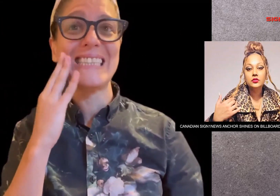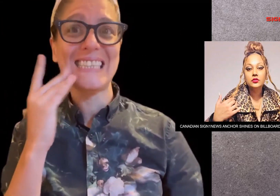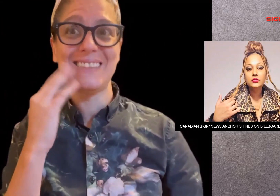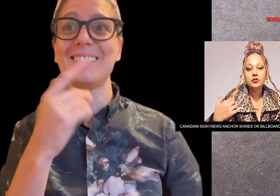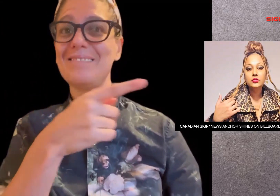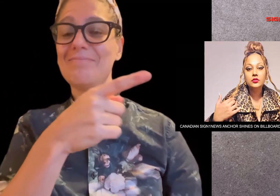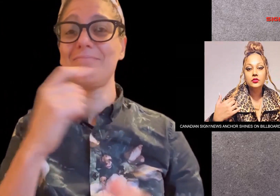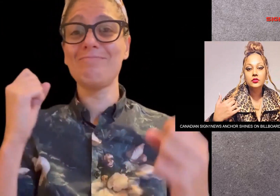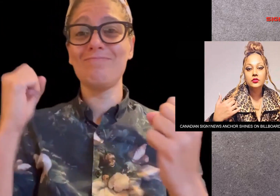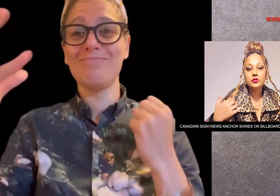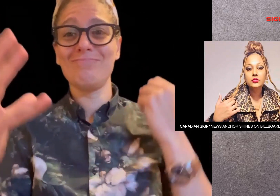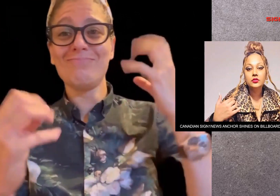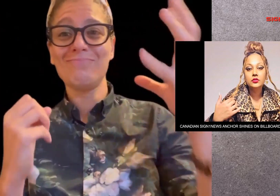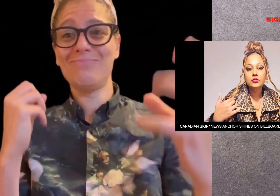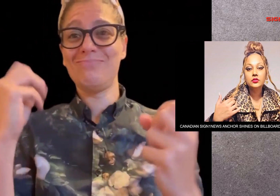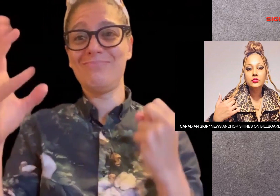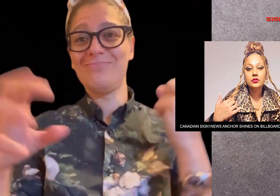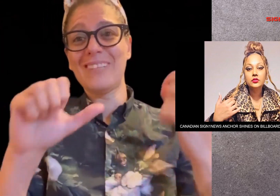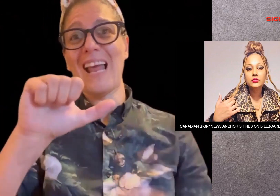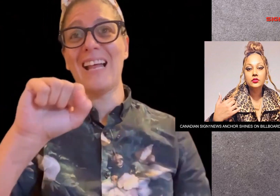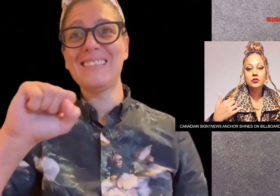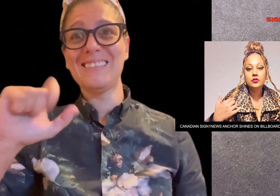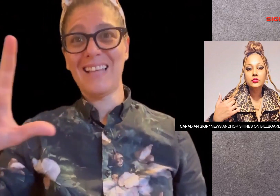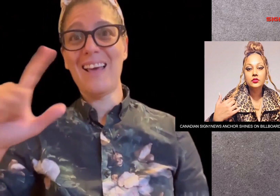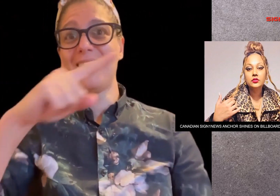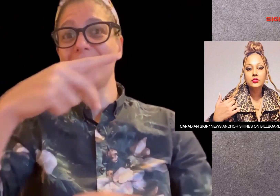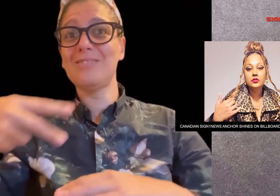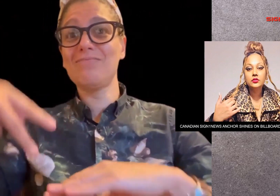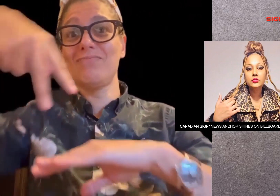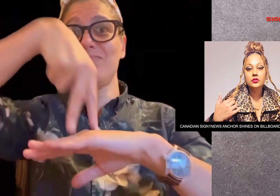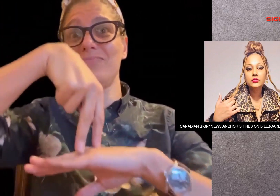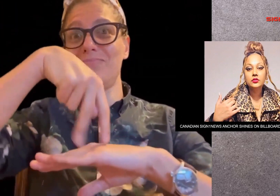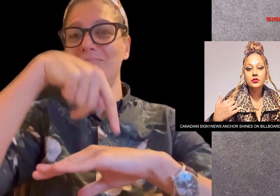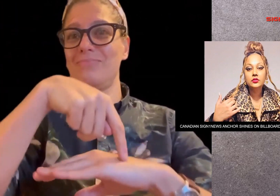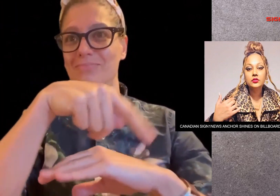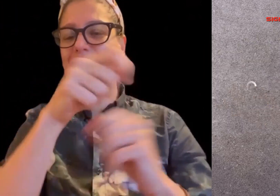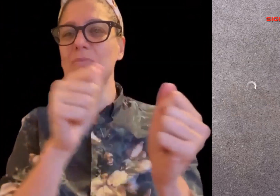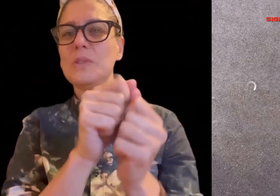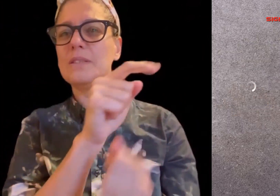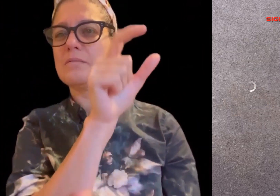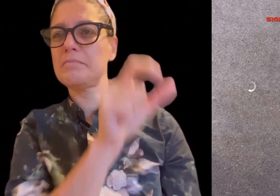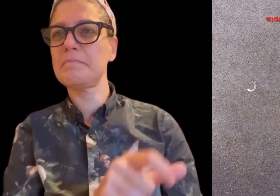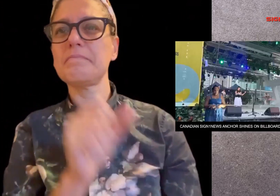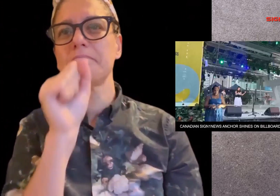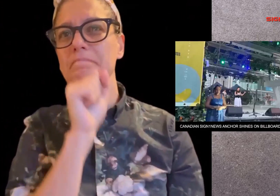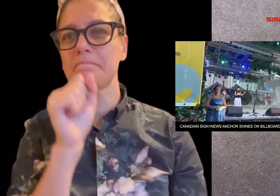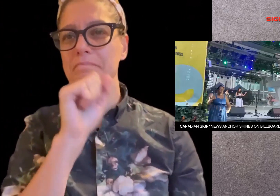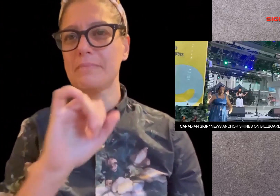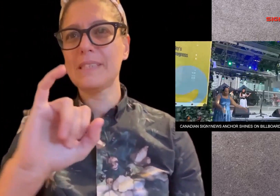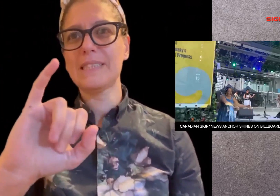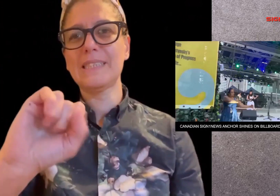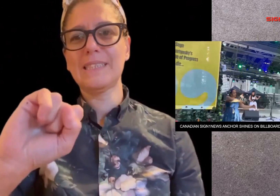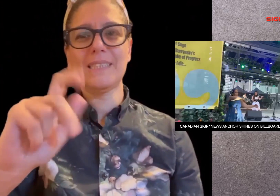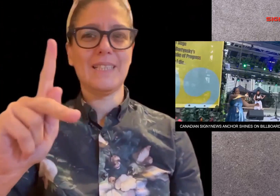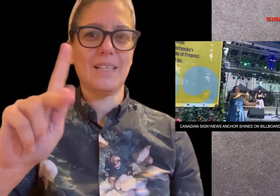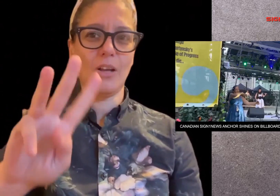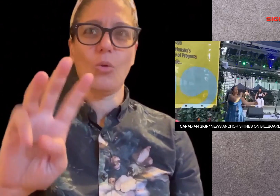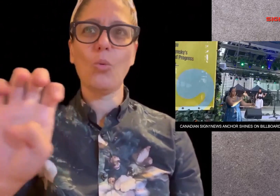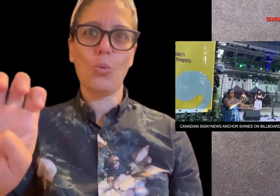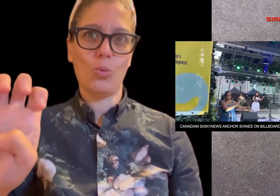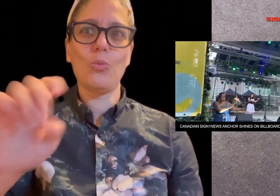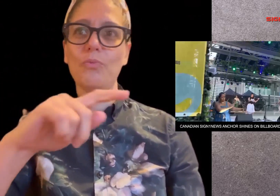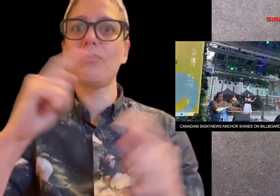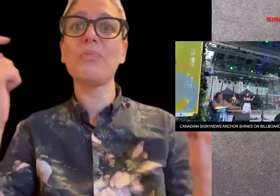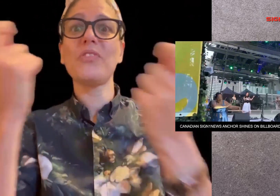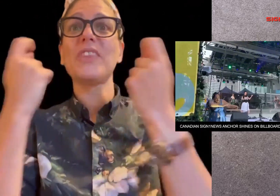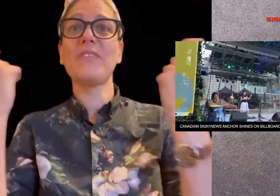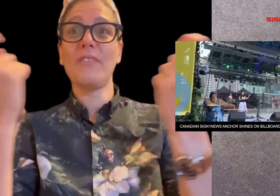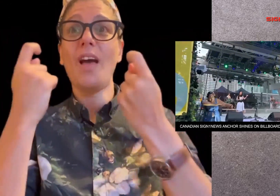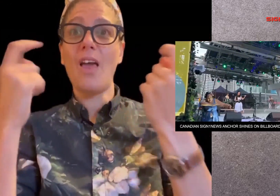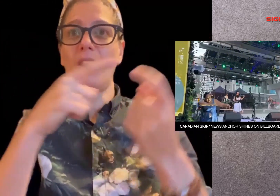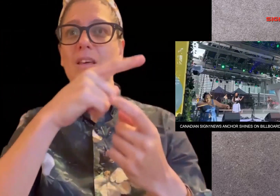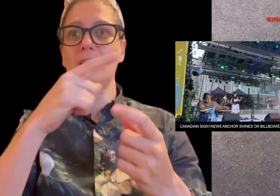Persaud she musically signed ASL on the main stage along with performer Iskwe during the